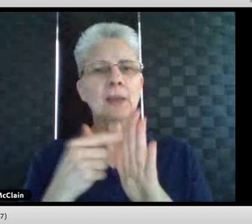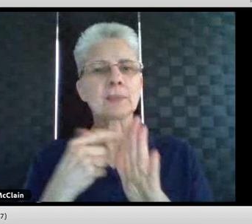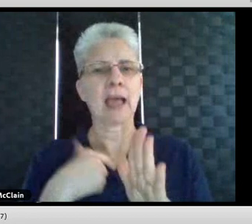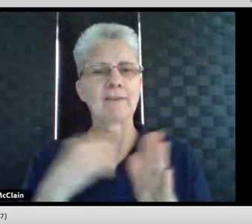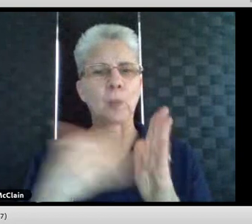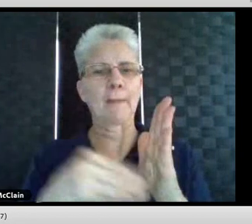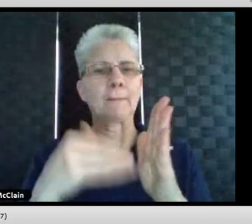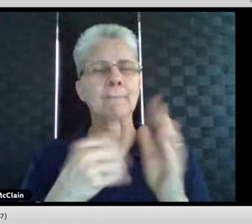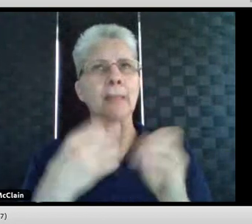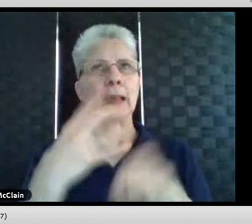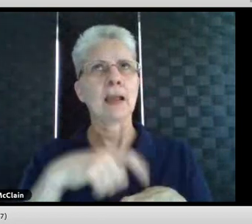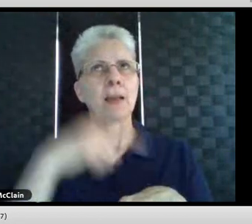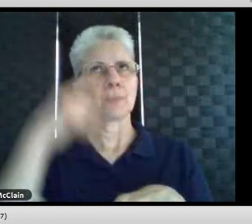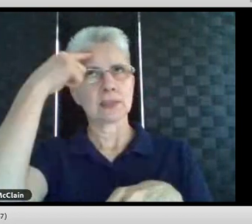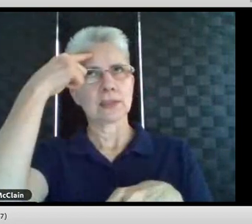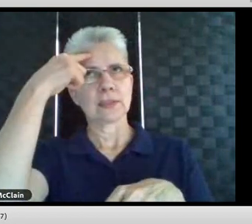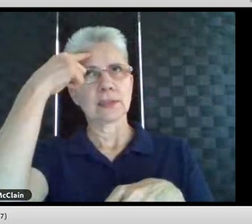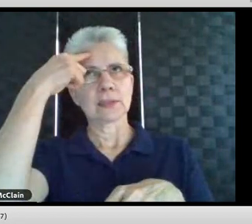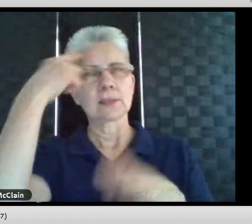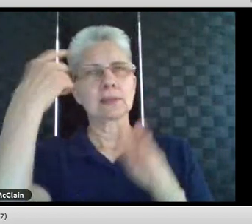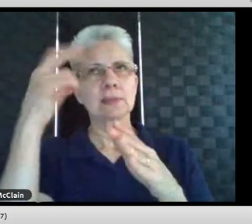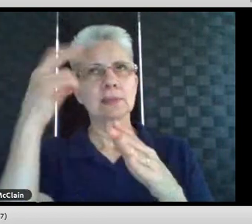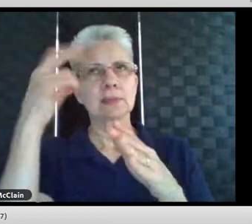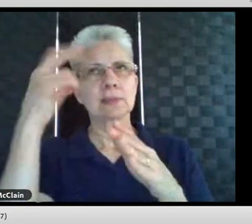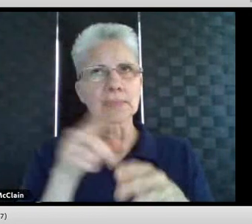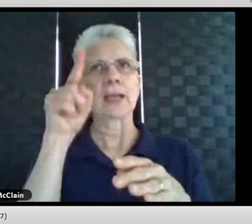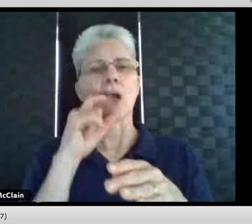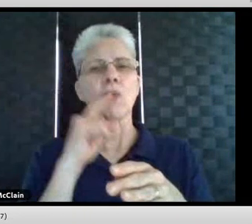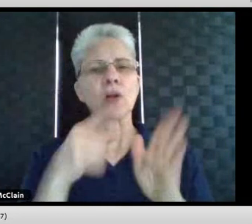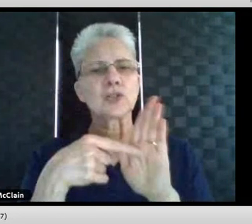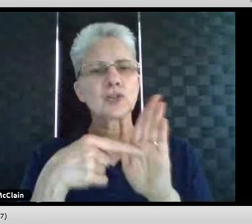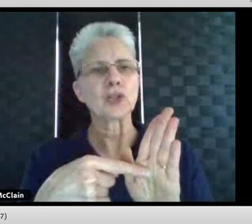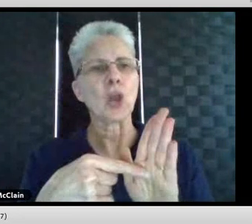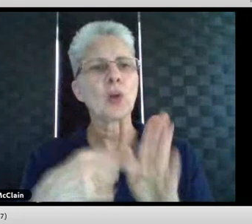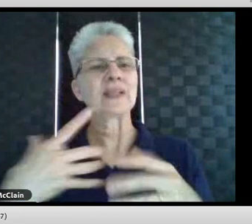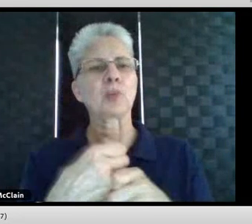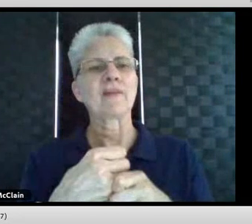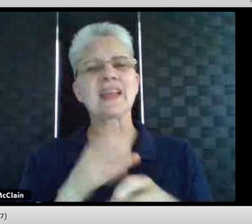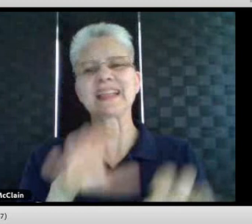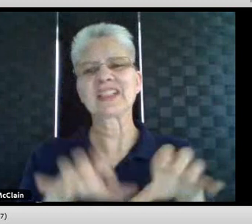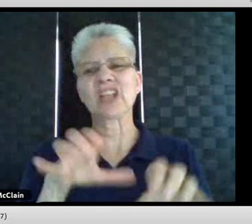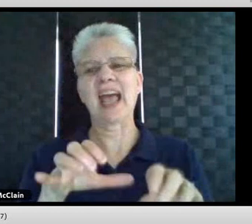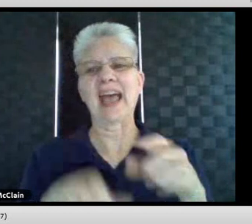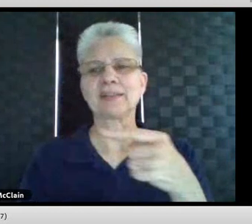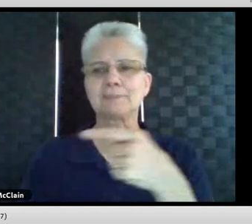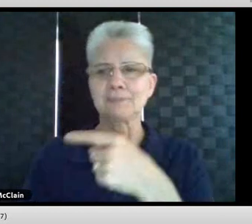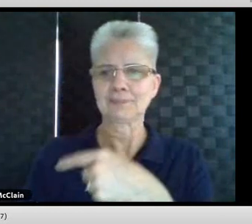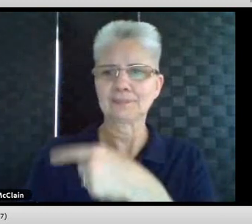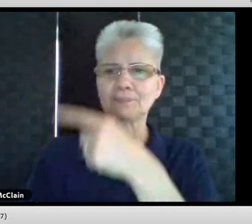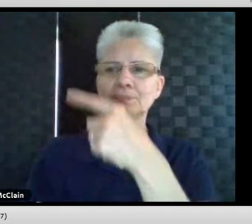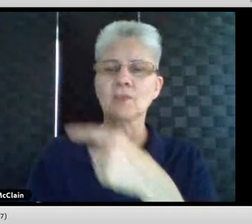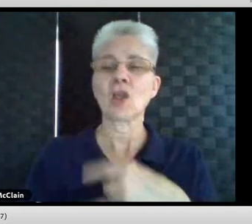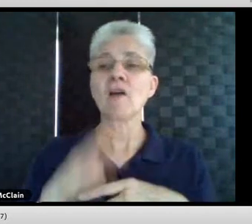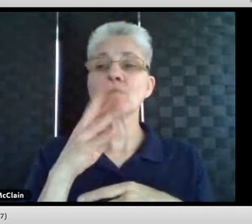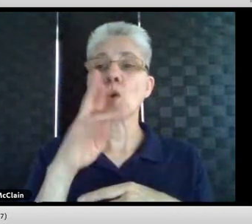many times the cycle, so I just want to show you. This is an abbreviated chat, and just to kind of show you the four Rs and what they look like,